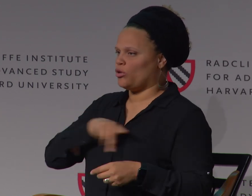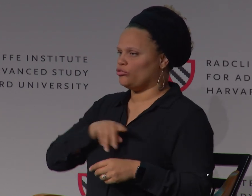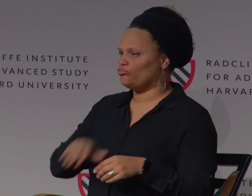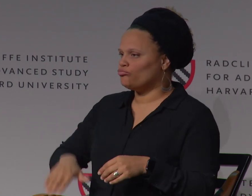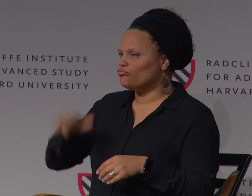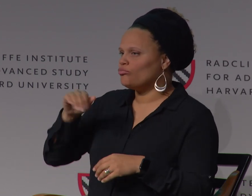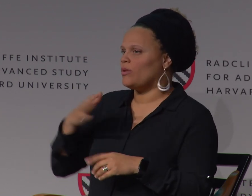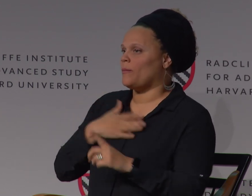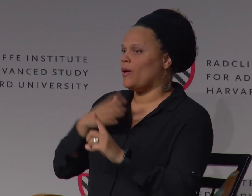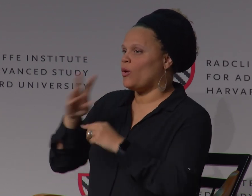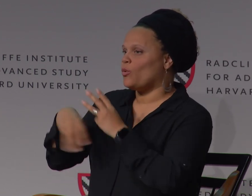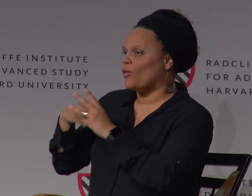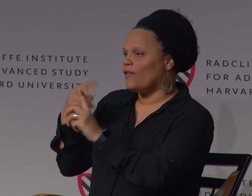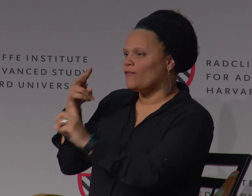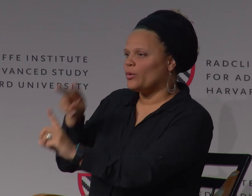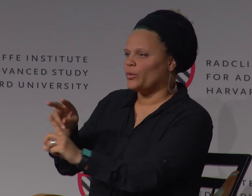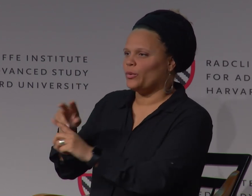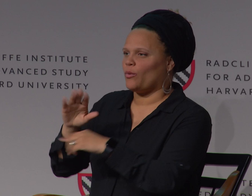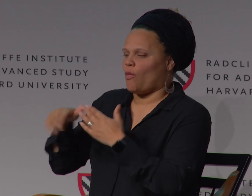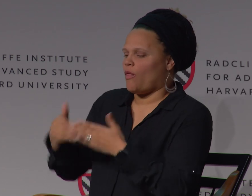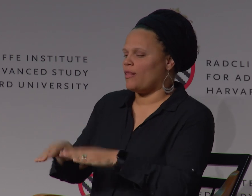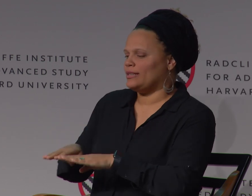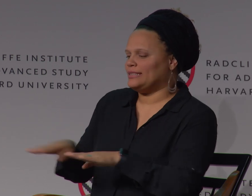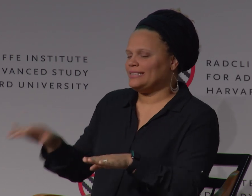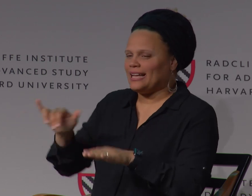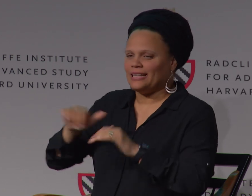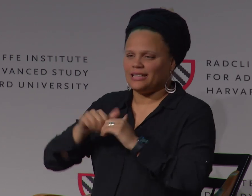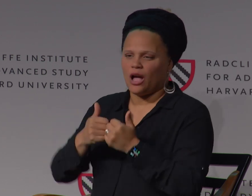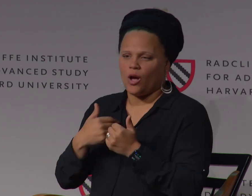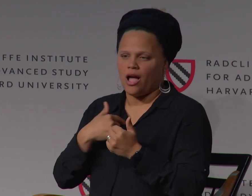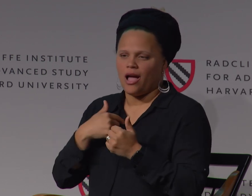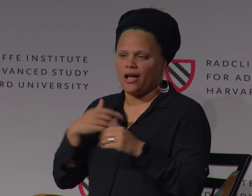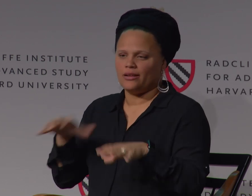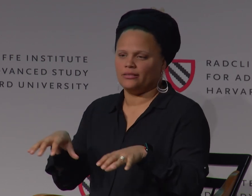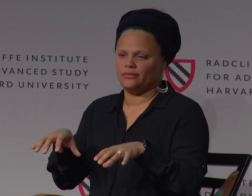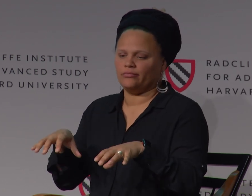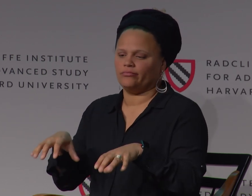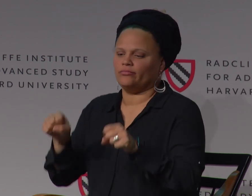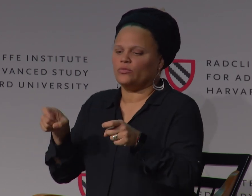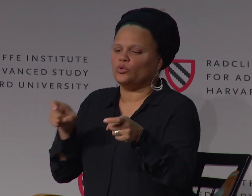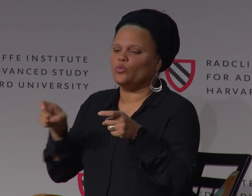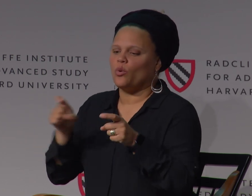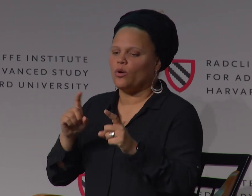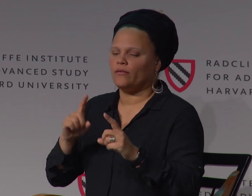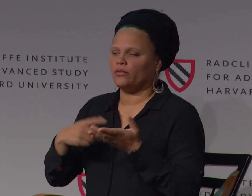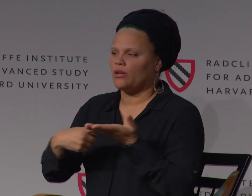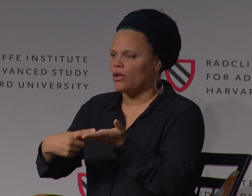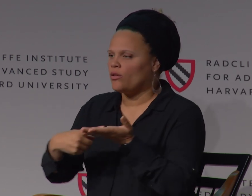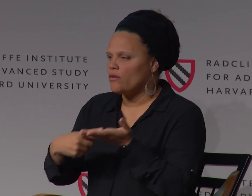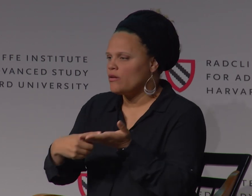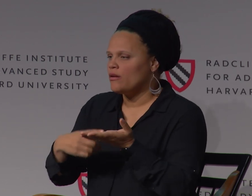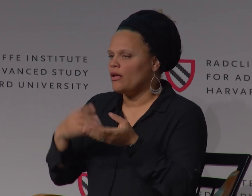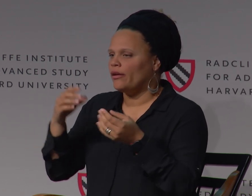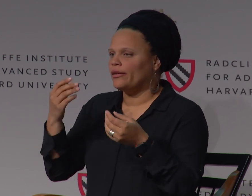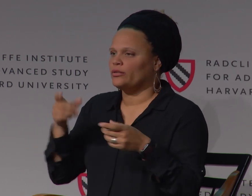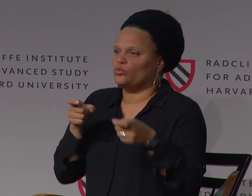related, a narrative or an anecdote, world view. So using that space, I'm able to control